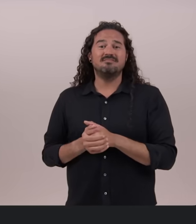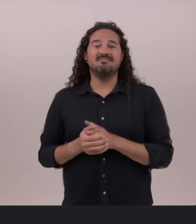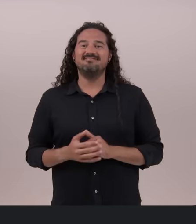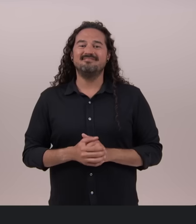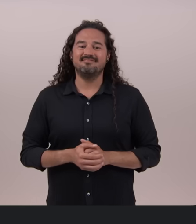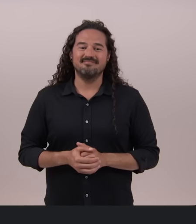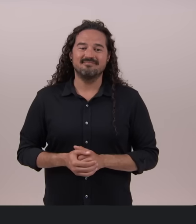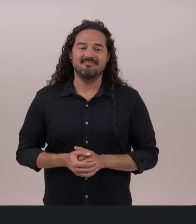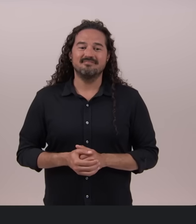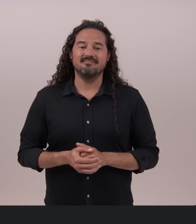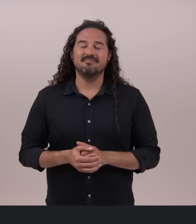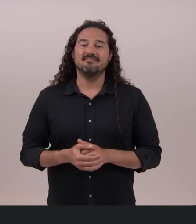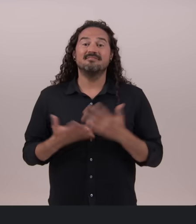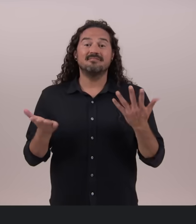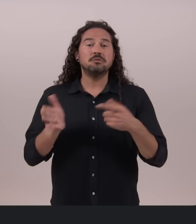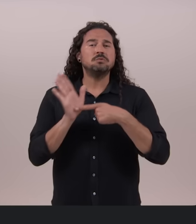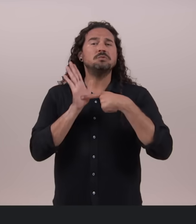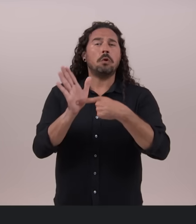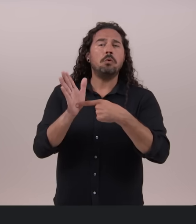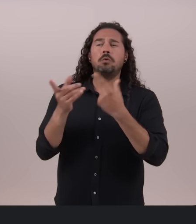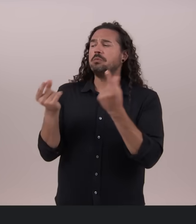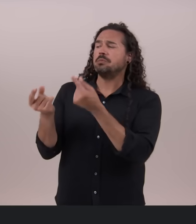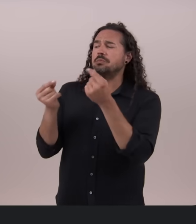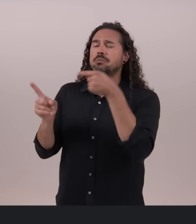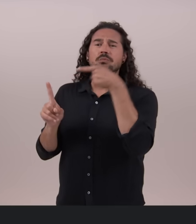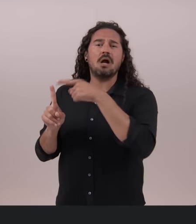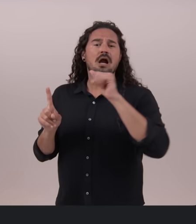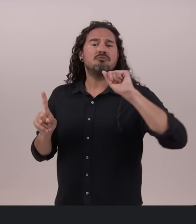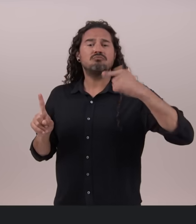And now, to show you what we're cooking in Antigravity itself,